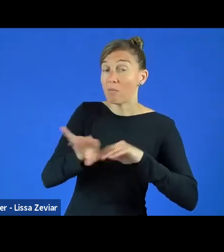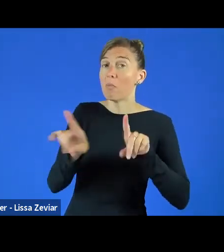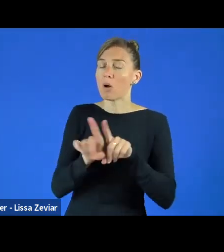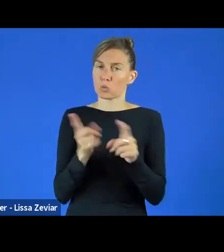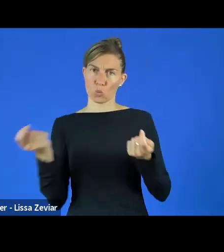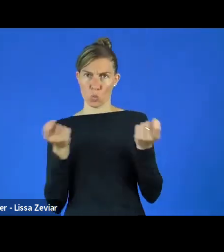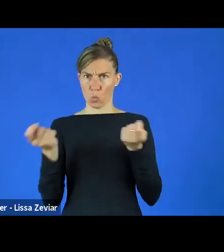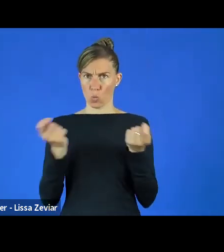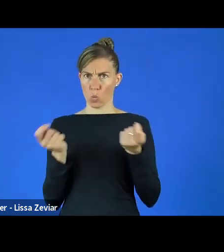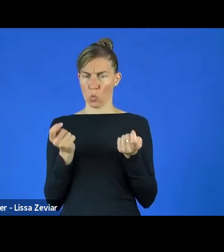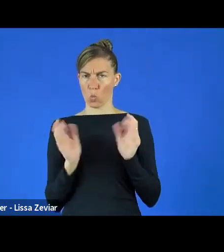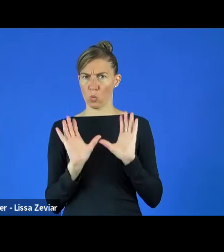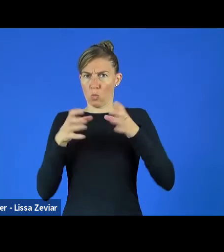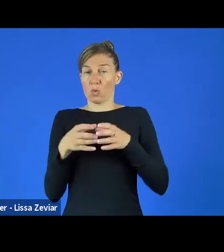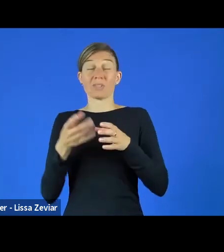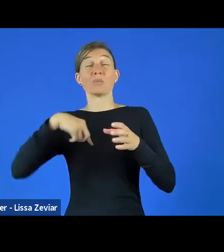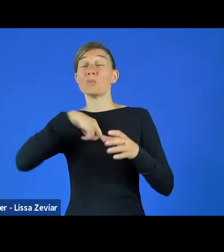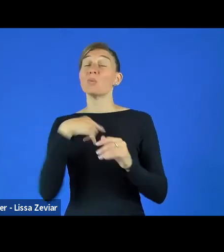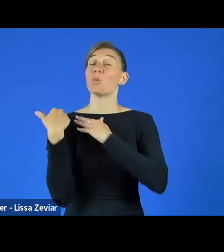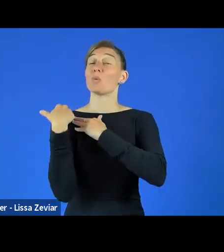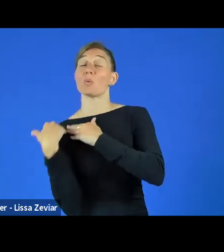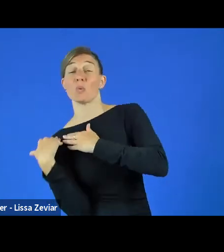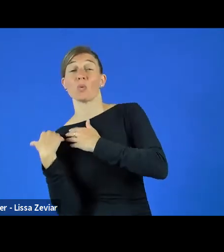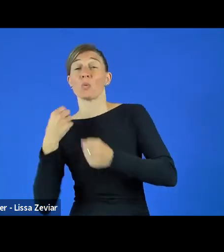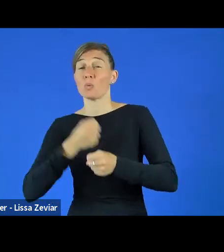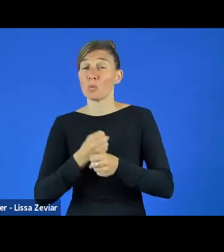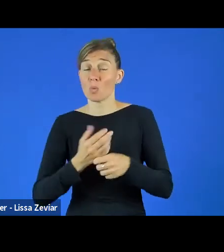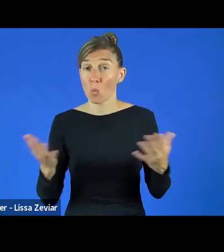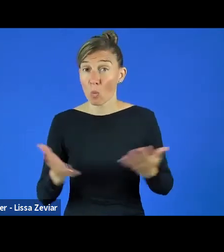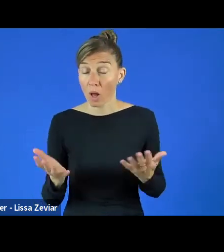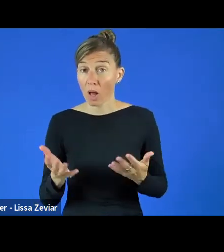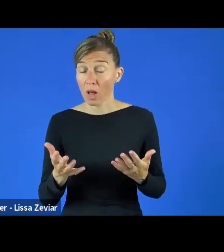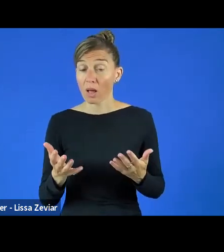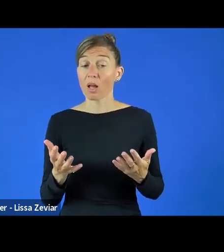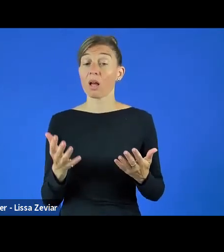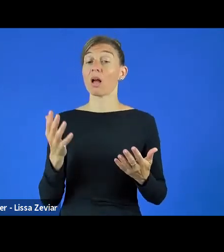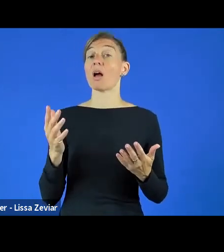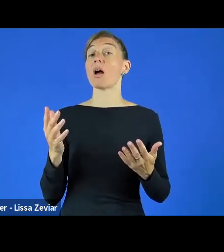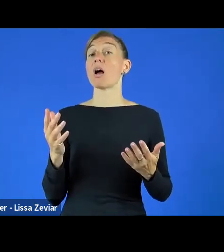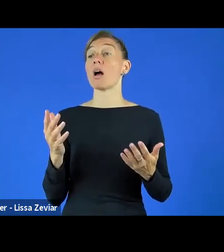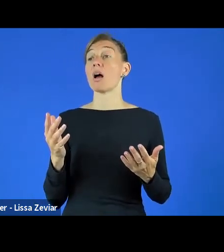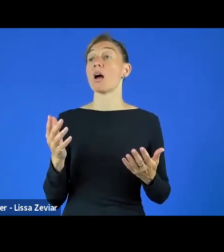Our task is to give advice to the other standardisation bodies